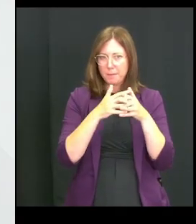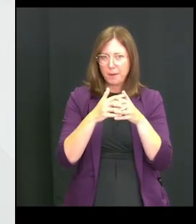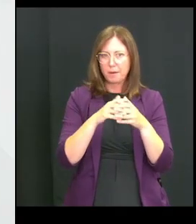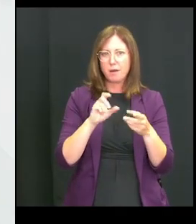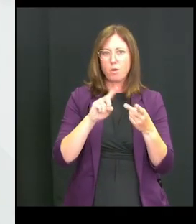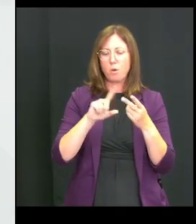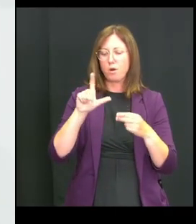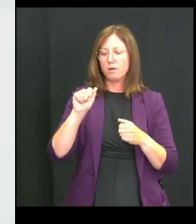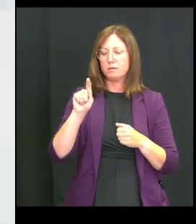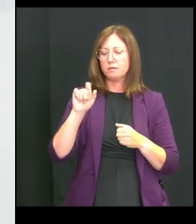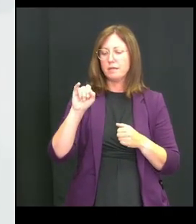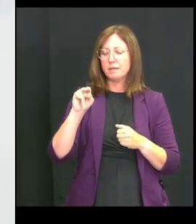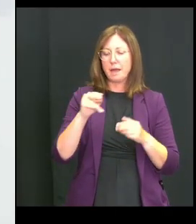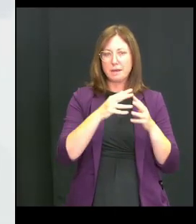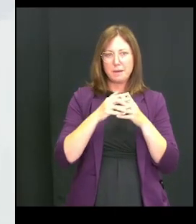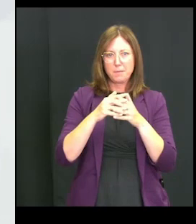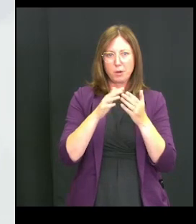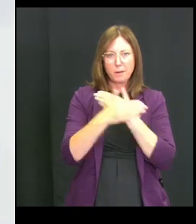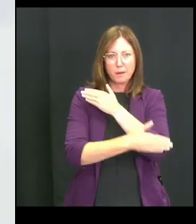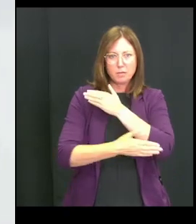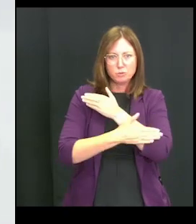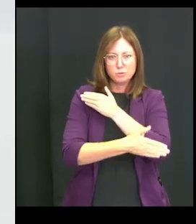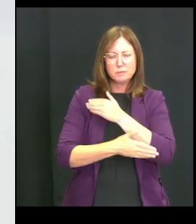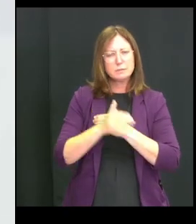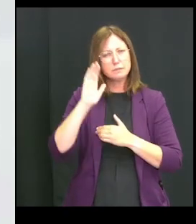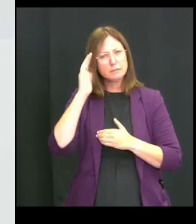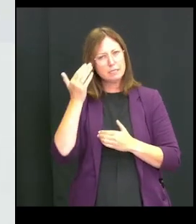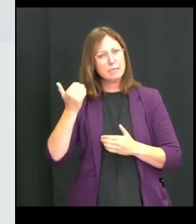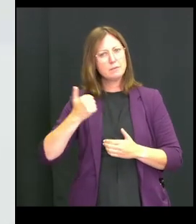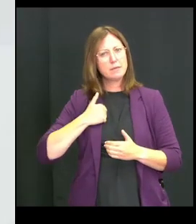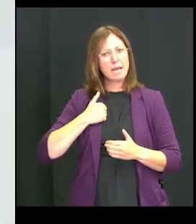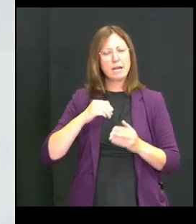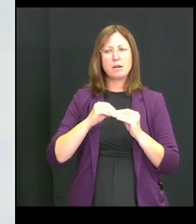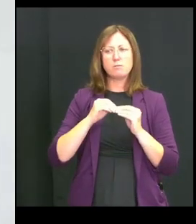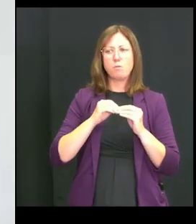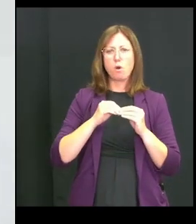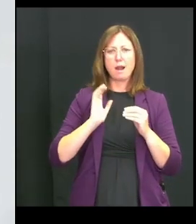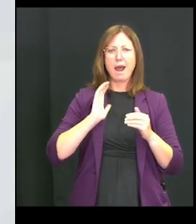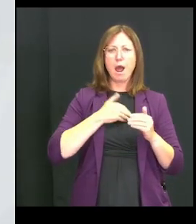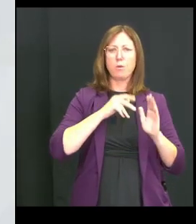So we found to be that it seems like we're more a policy difference than the polarity.